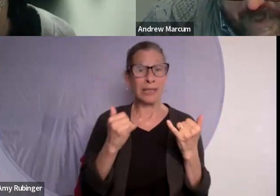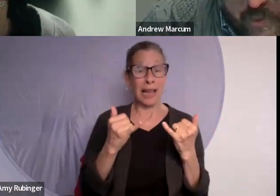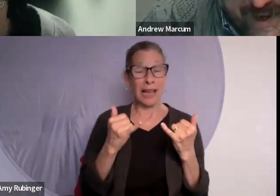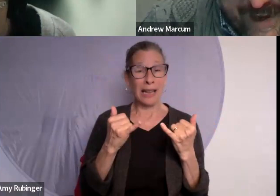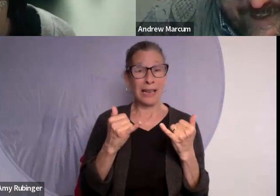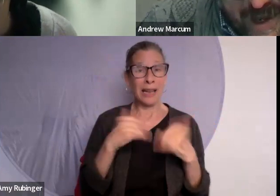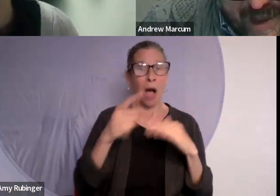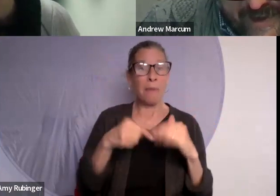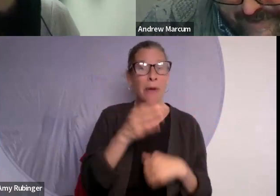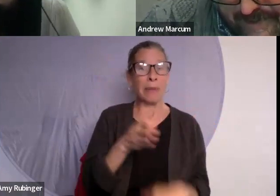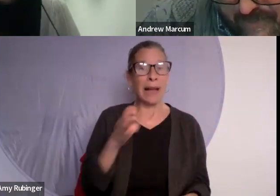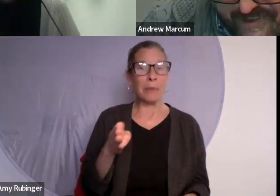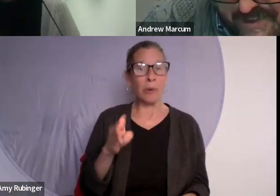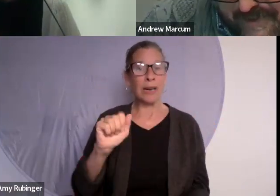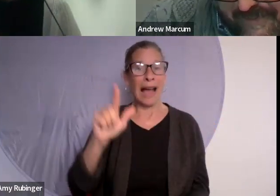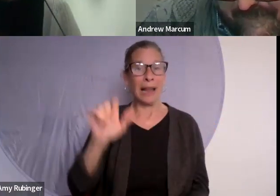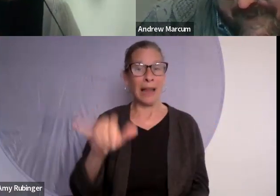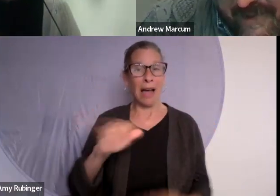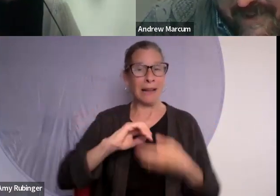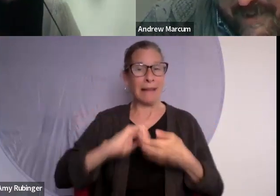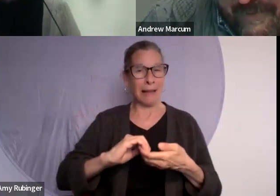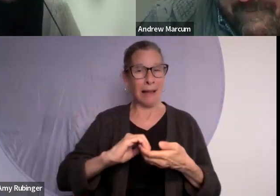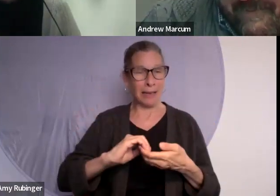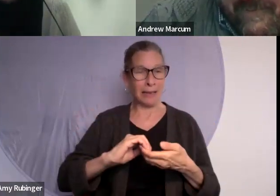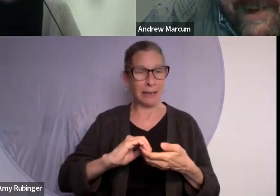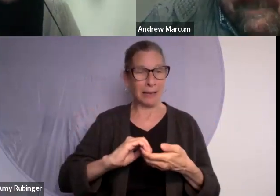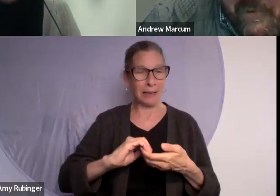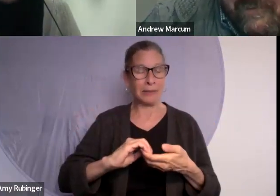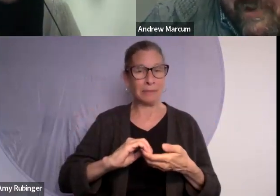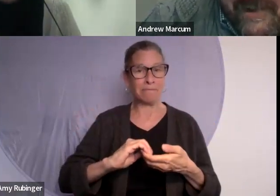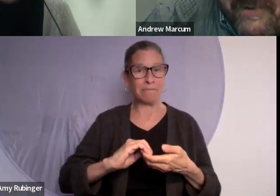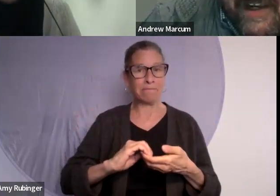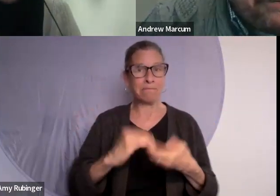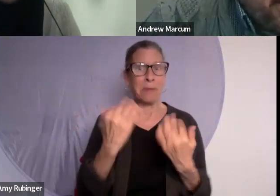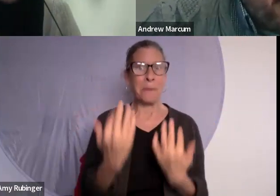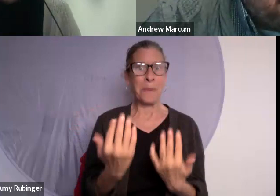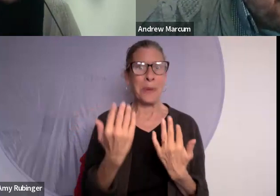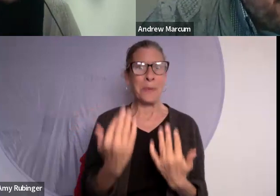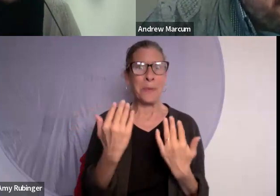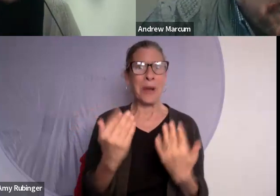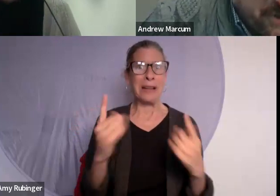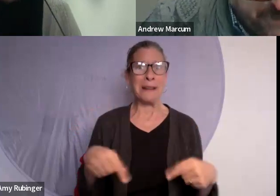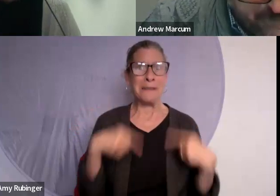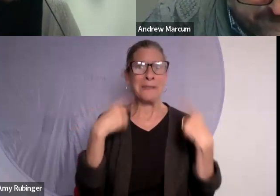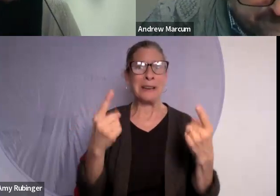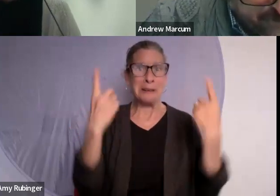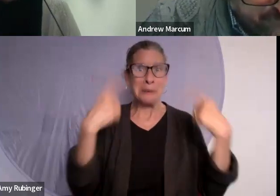Blackboard ally, which is something I've been waiting for for years. And it finally arrived to our department in the